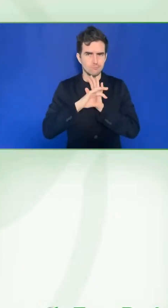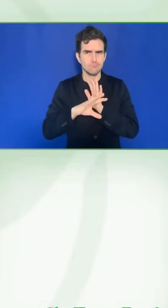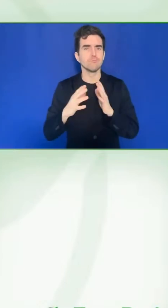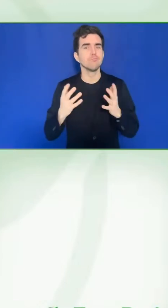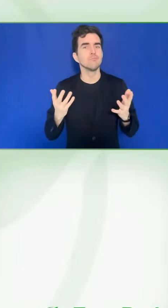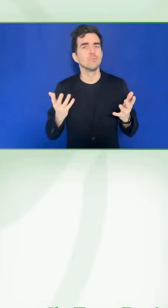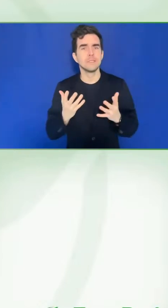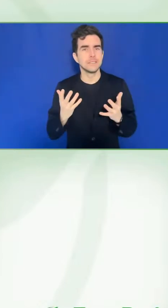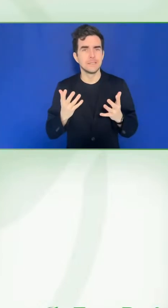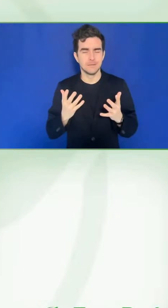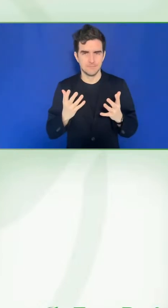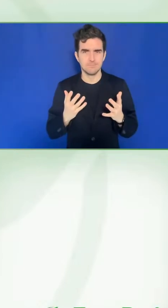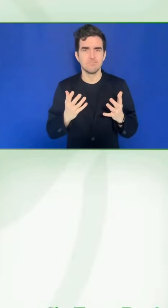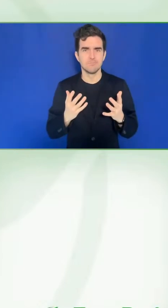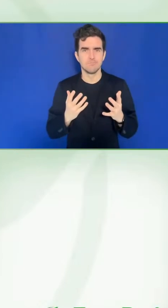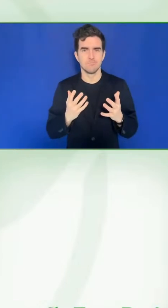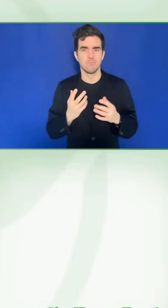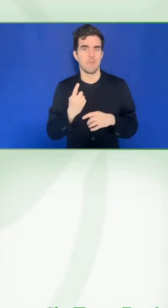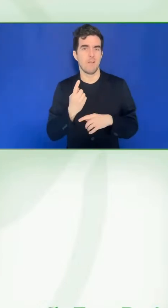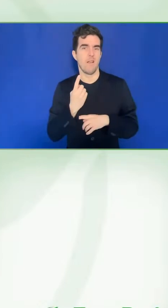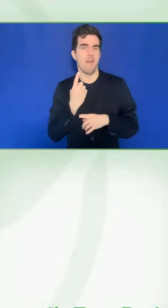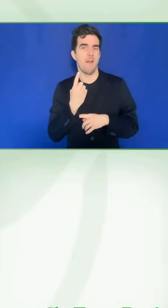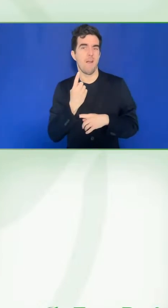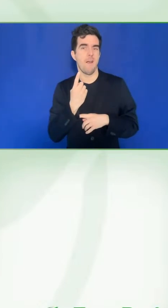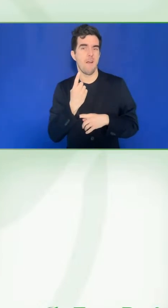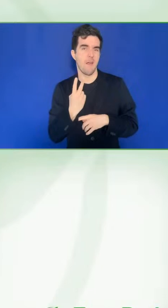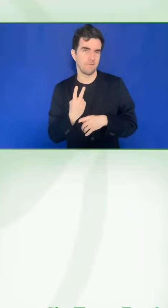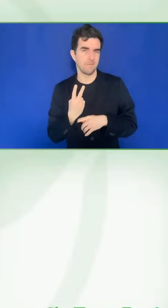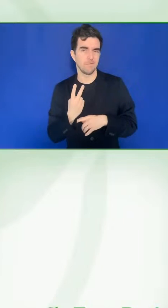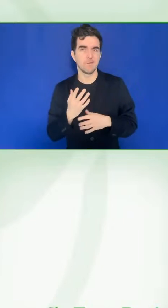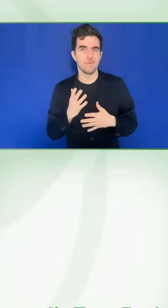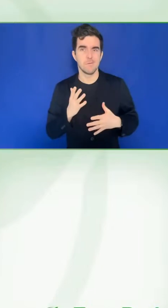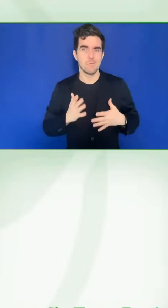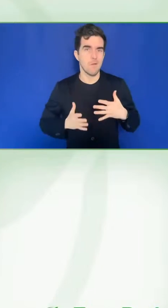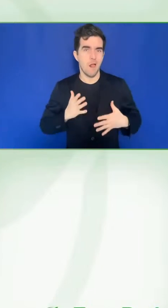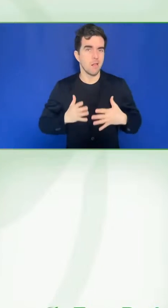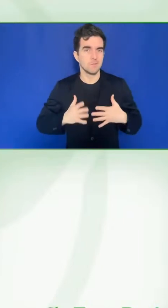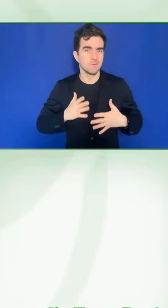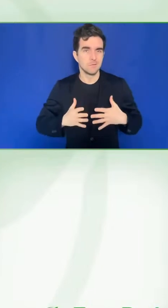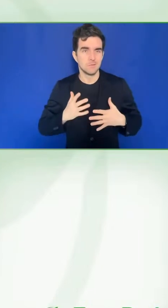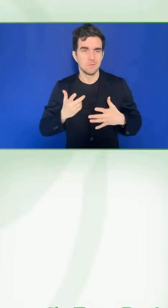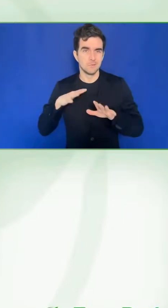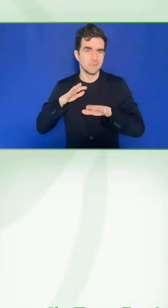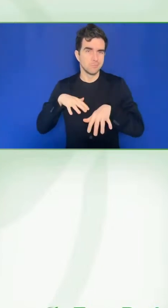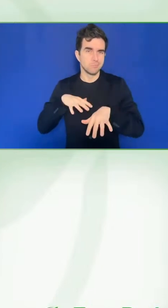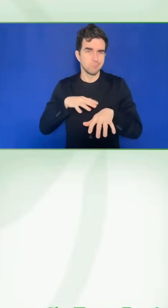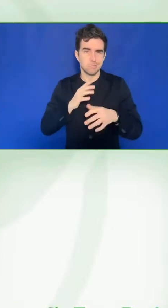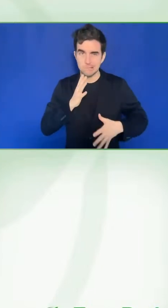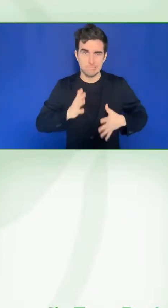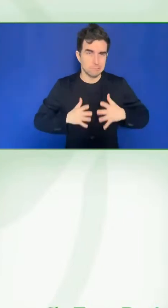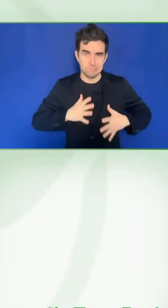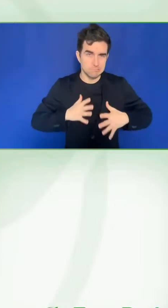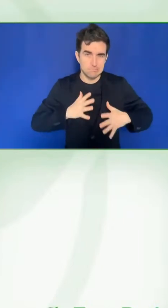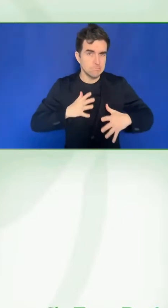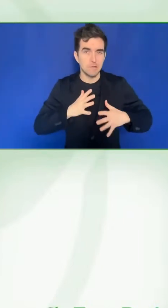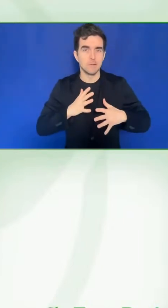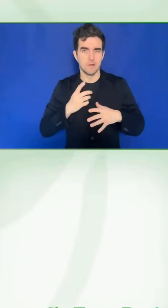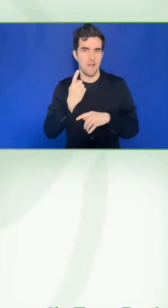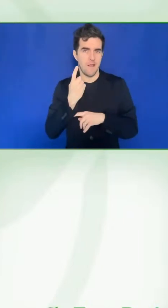we are doing in the field of tech innovation for accessibility inclusion. For those of you who don't yet know us, the seminar was founded in 1947, by three Harvard students, who were convinced that Europe, after the Second World War, required more than just political and economic revival I station. That summer, they convened leaders from across countries to promote intellectual and spiritual renewal.